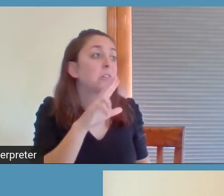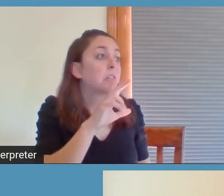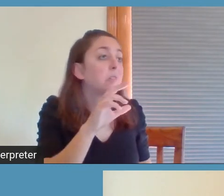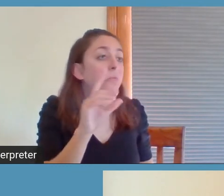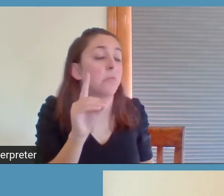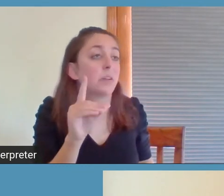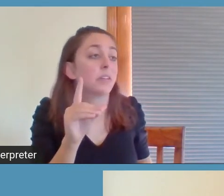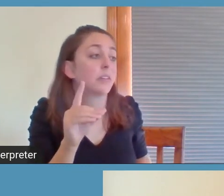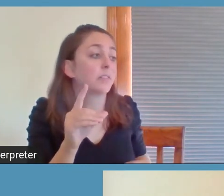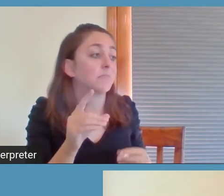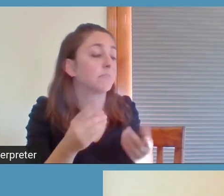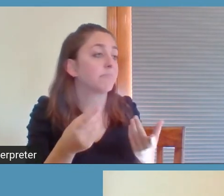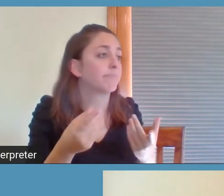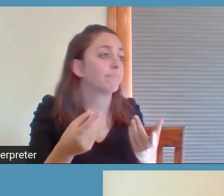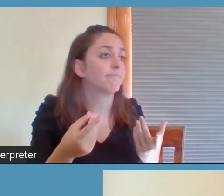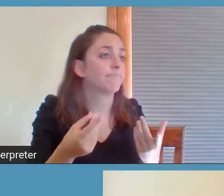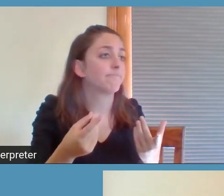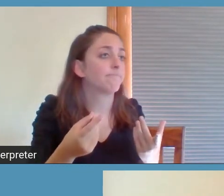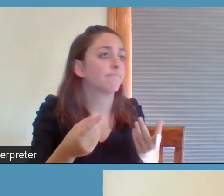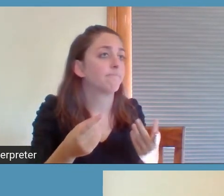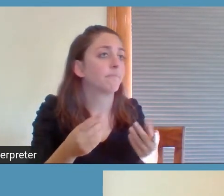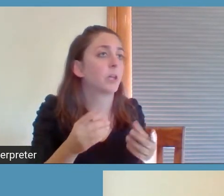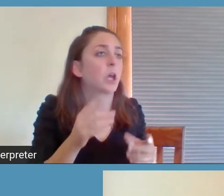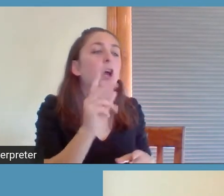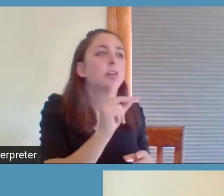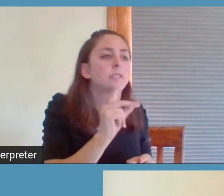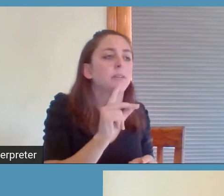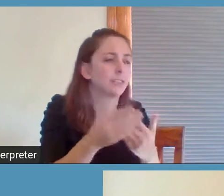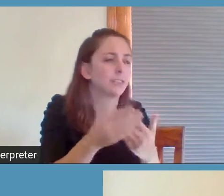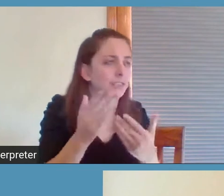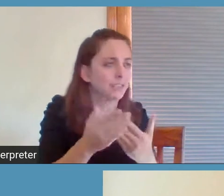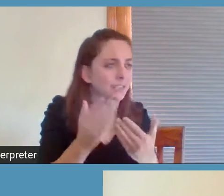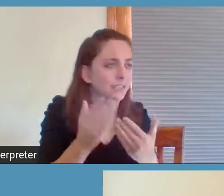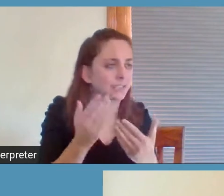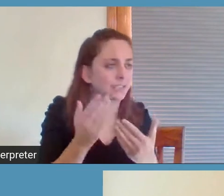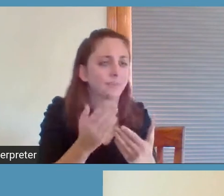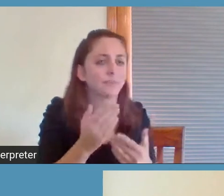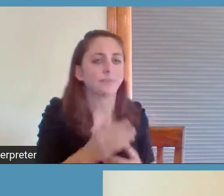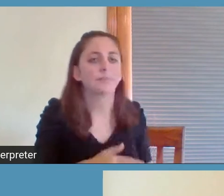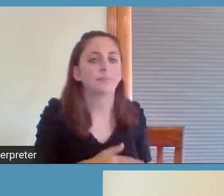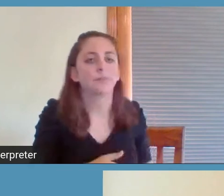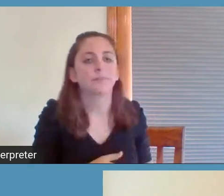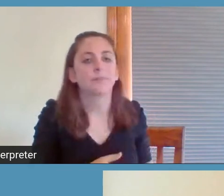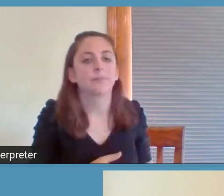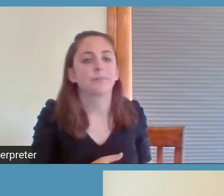matrix allow you to do that within the software no it all had to be done like the 3d works had